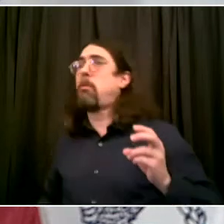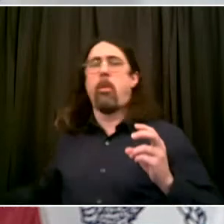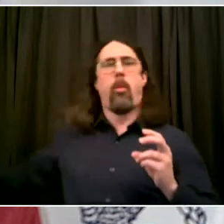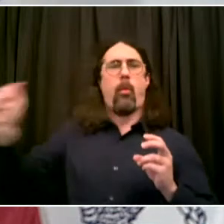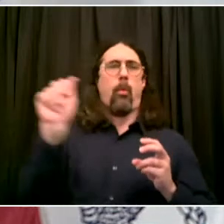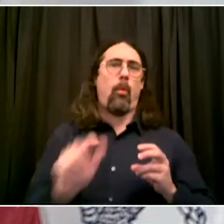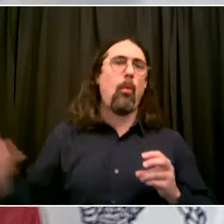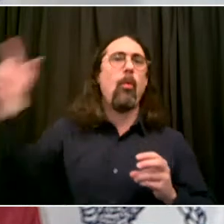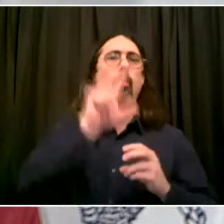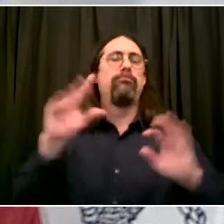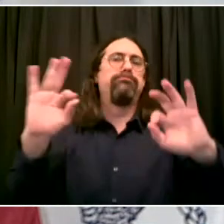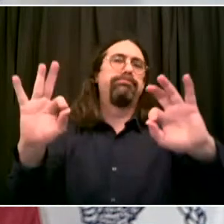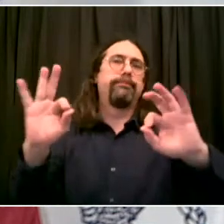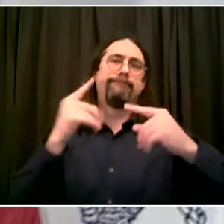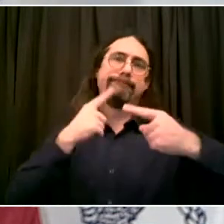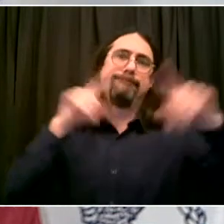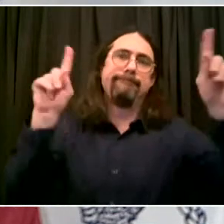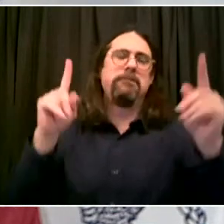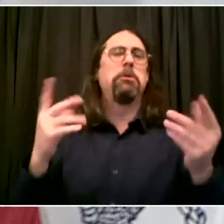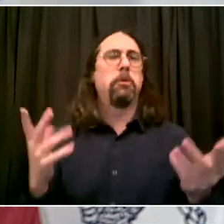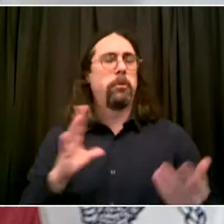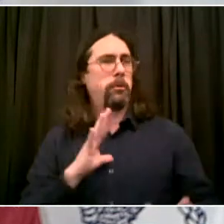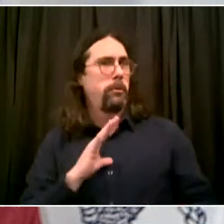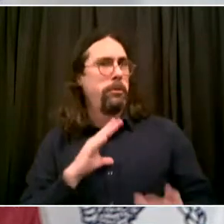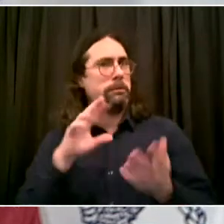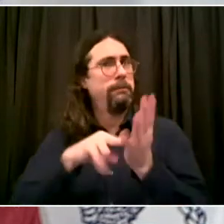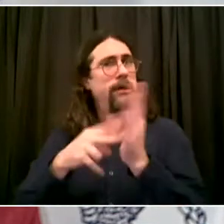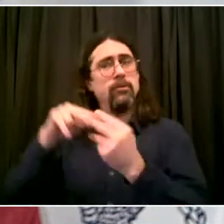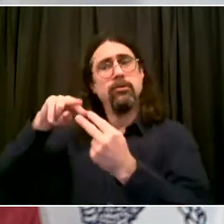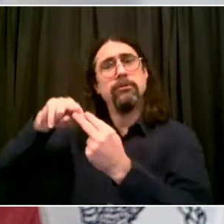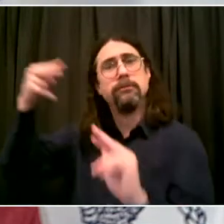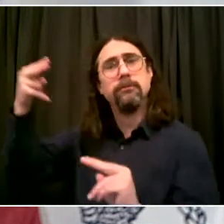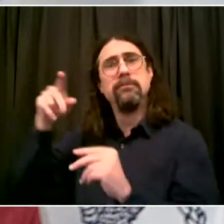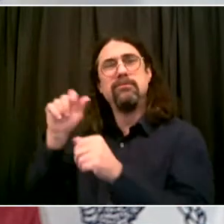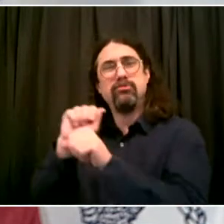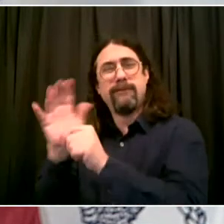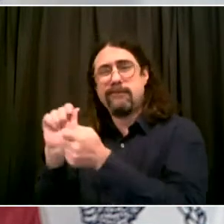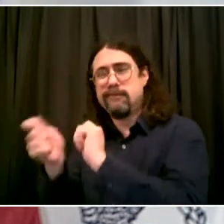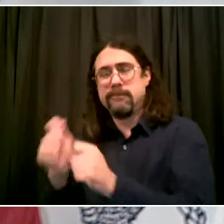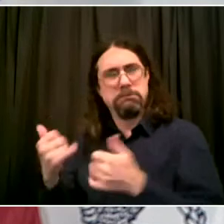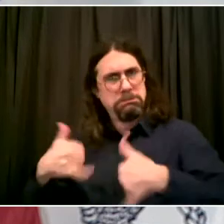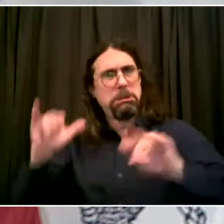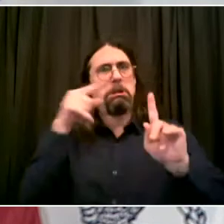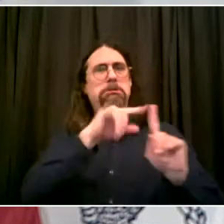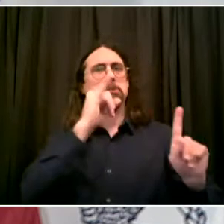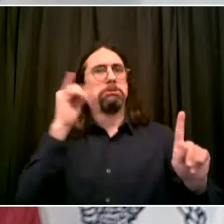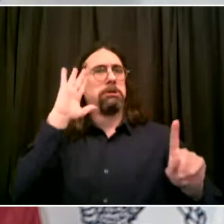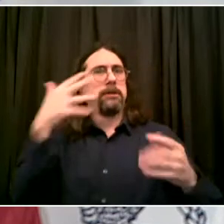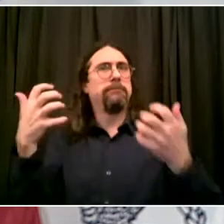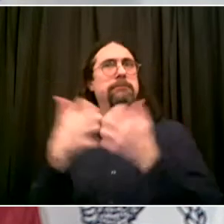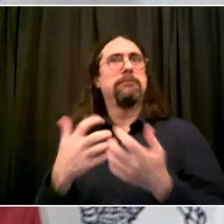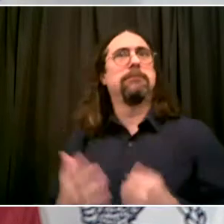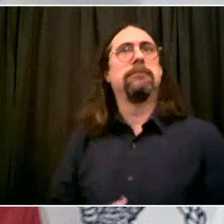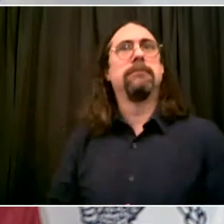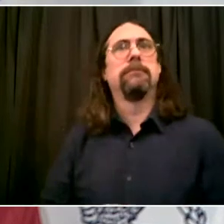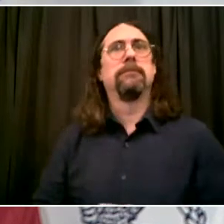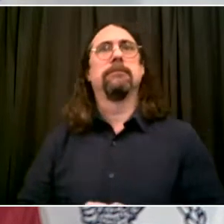GETTING SICK. THE NEXT IS SYSYDNEY FROM GOTHAMIST. Reporter: GOOD MORNING MR.